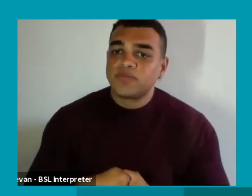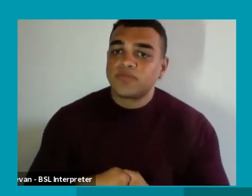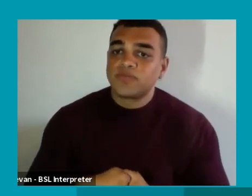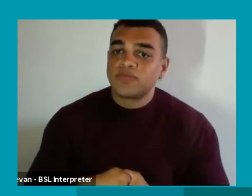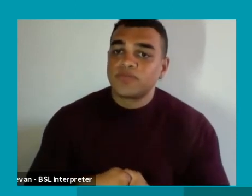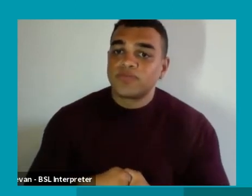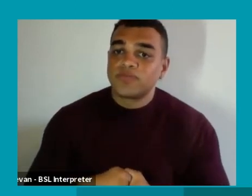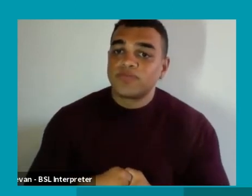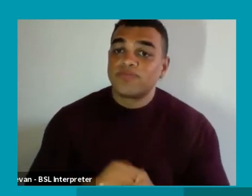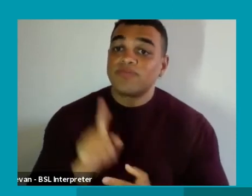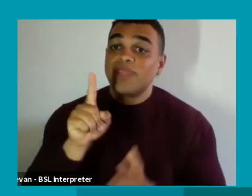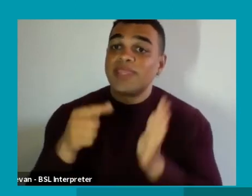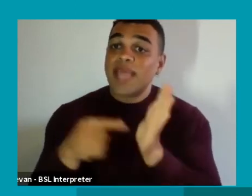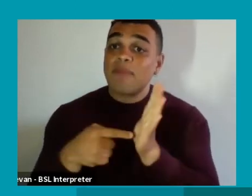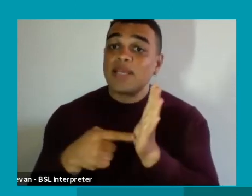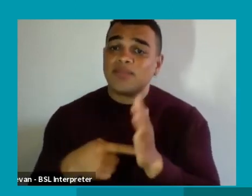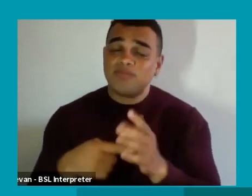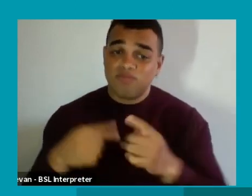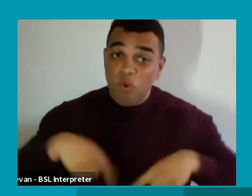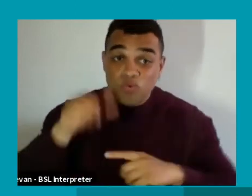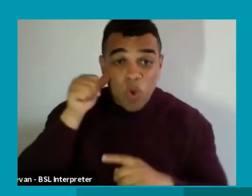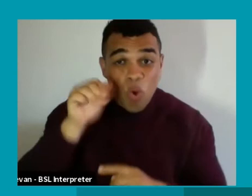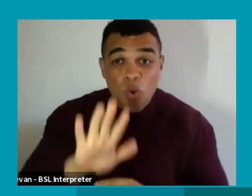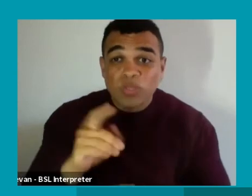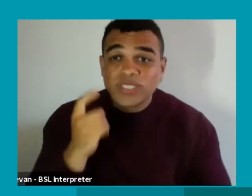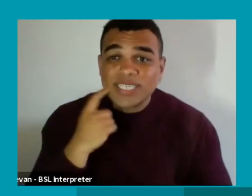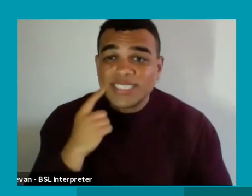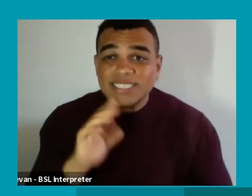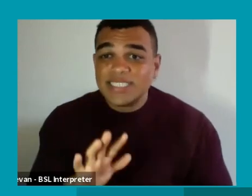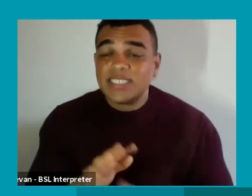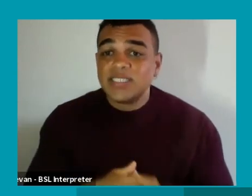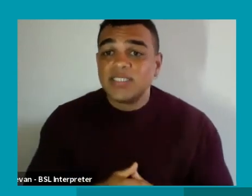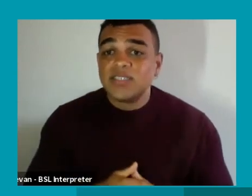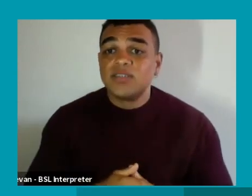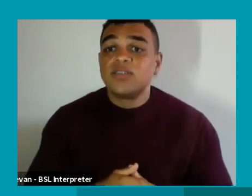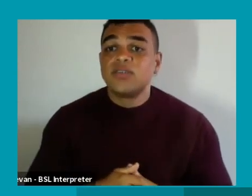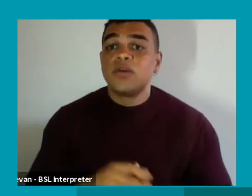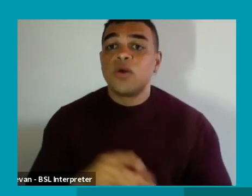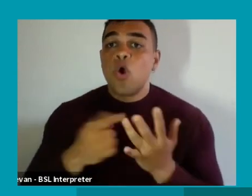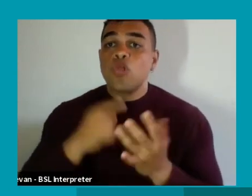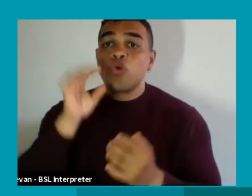It's not easy. I'm another question. During the pandemic year, I've seen quite a lot of Gen Z people